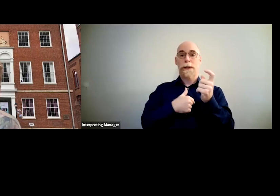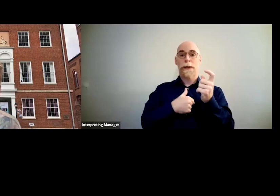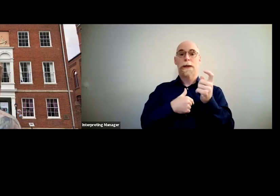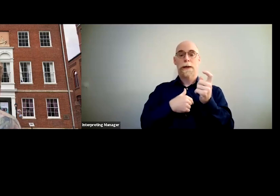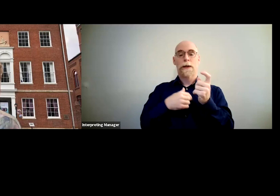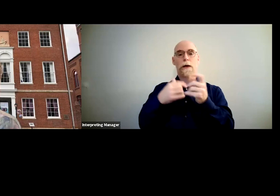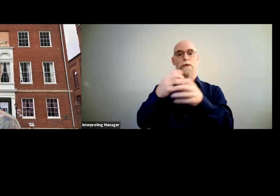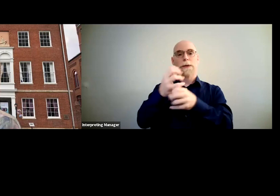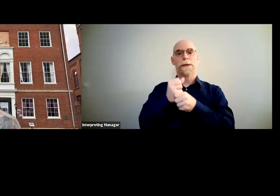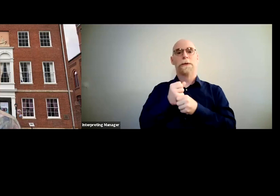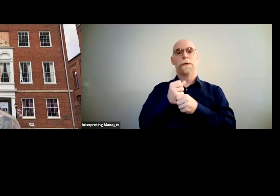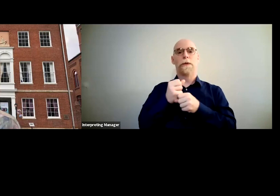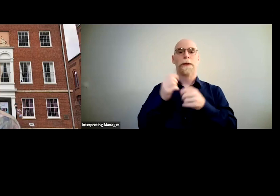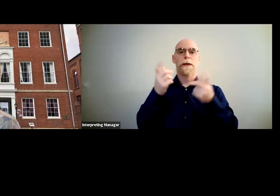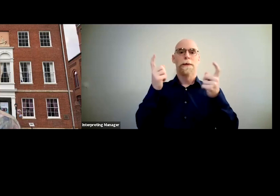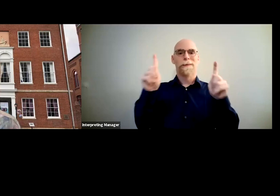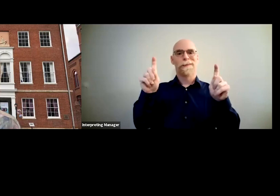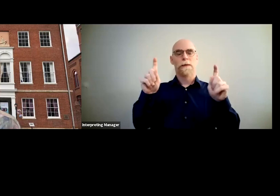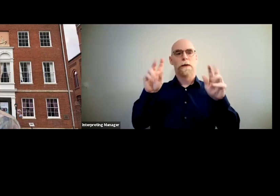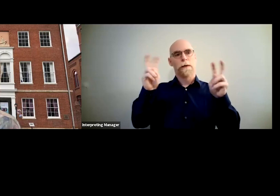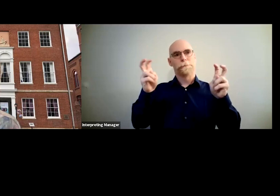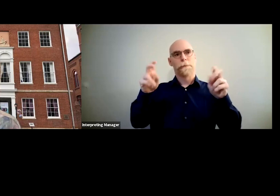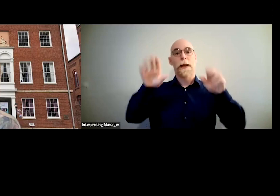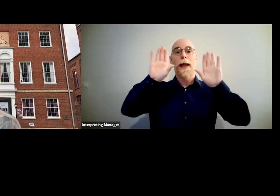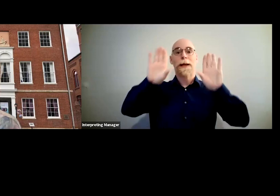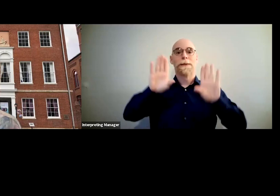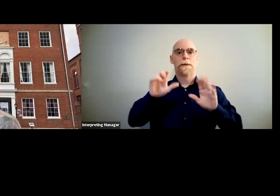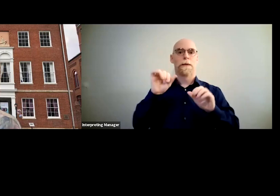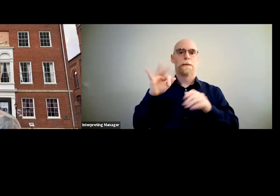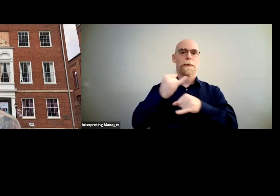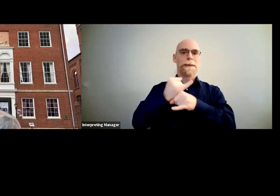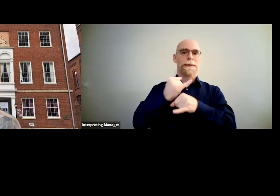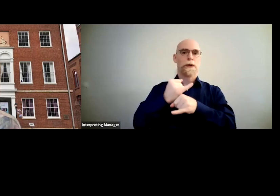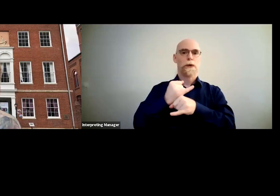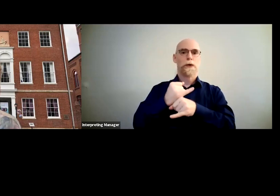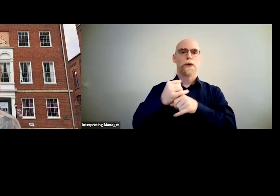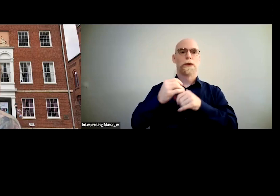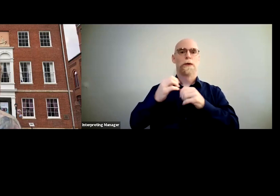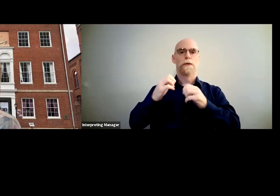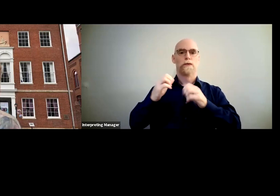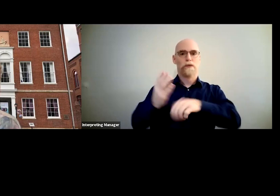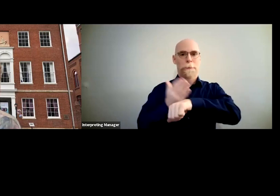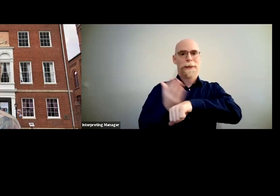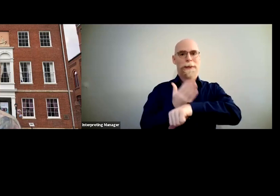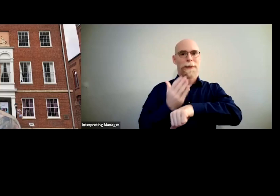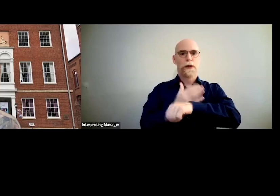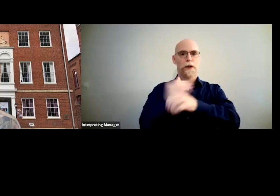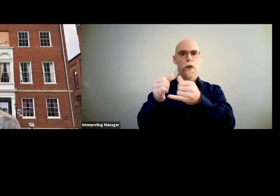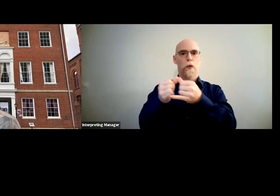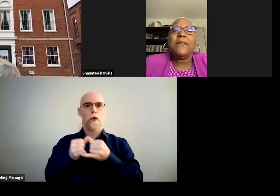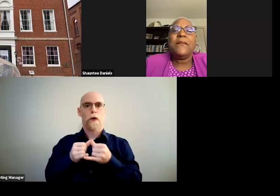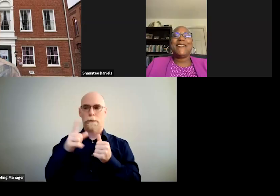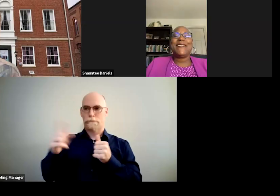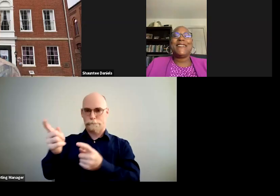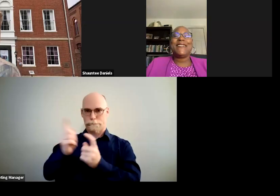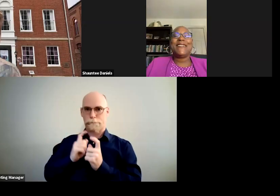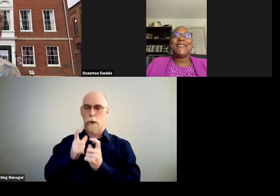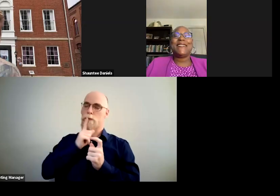Award for our recent renovations. (00:02:26): Now, it is my very great pleasure to introduce Shauntee Daniels from the Baltimore National